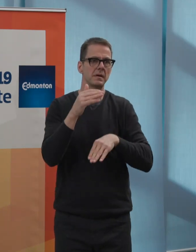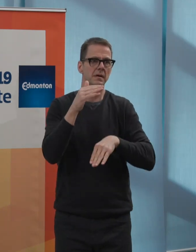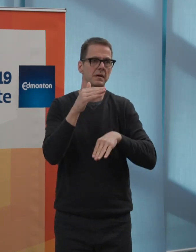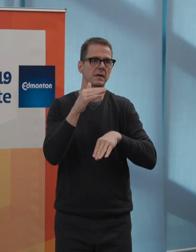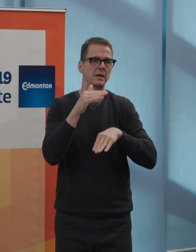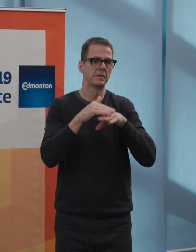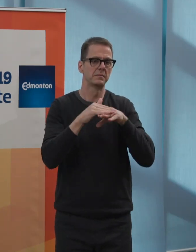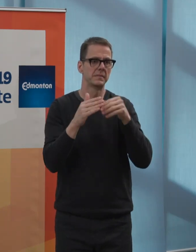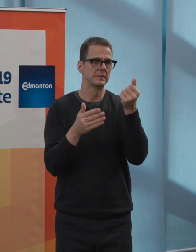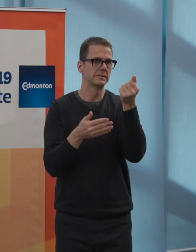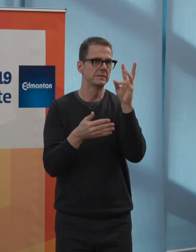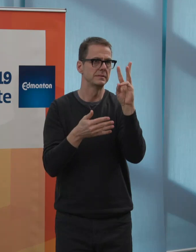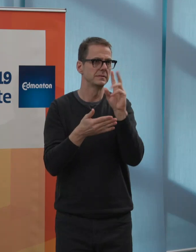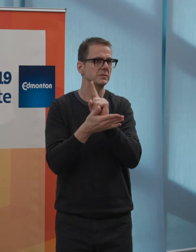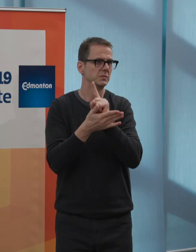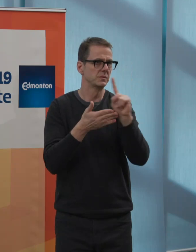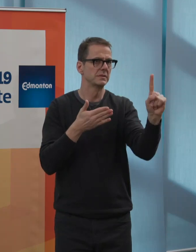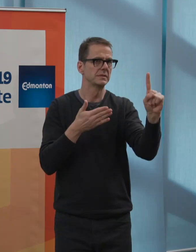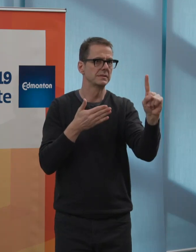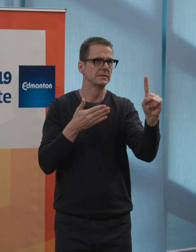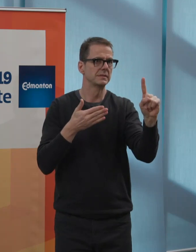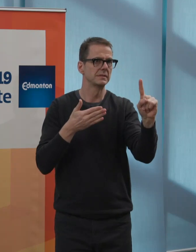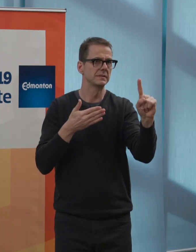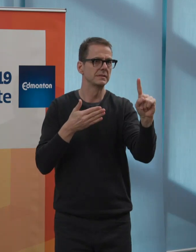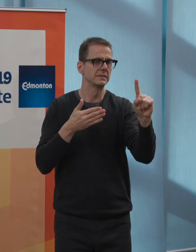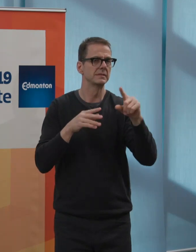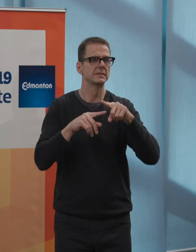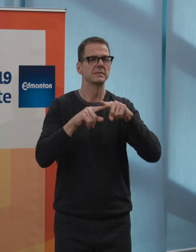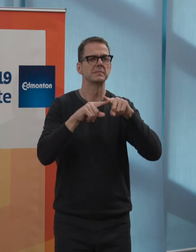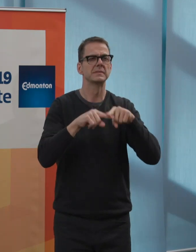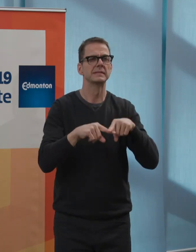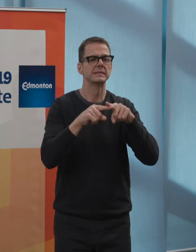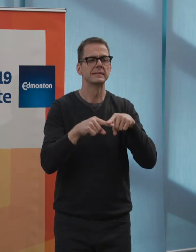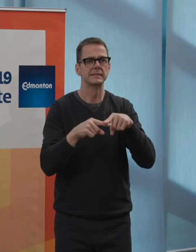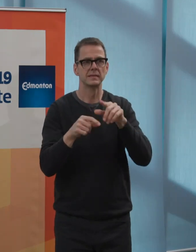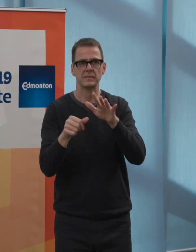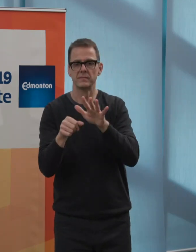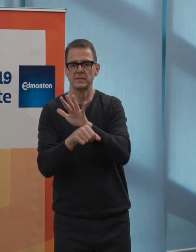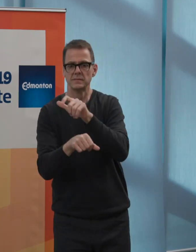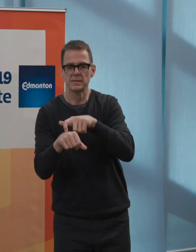the layoff period and they will keep most of their benefits and access to the